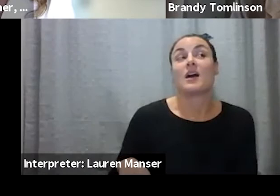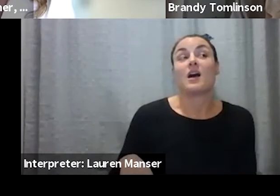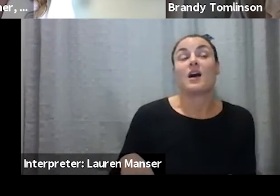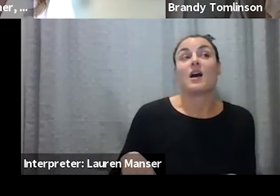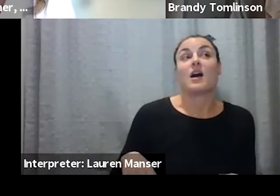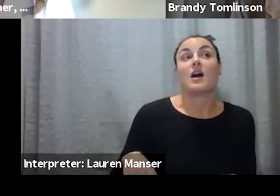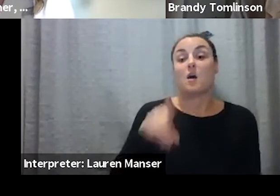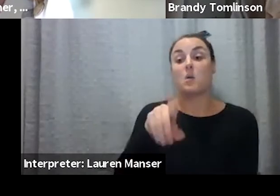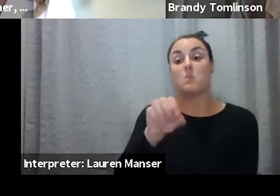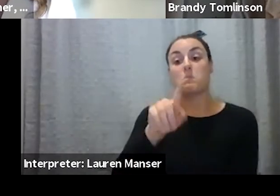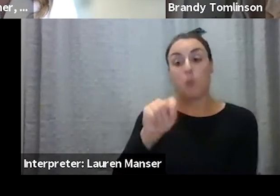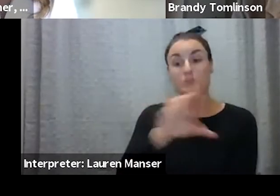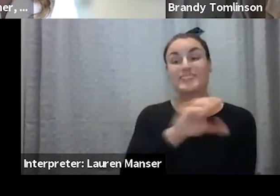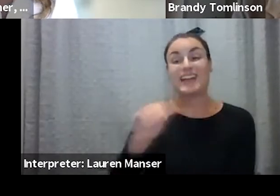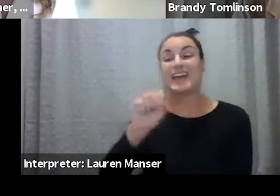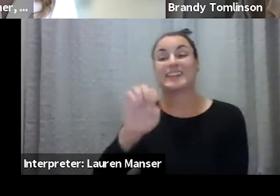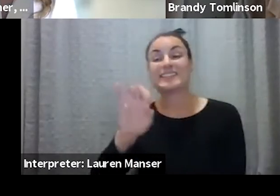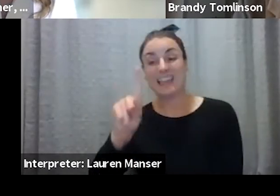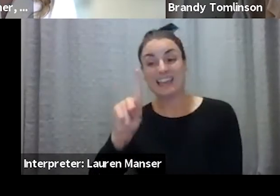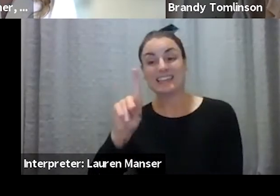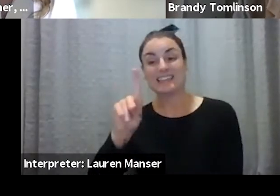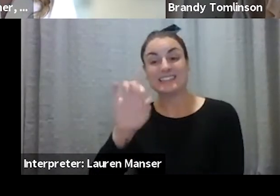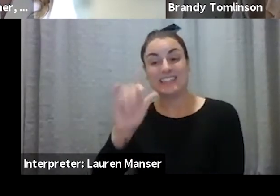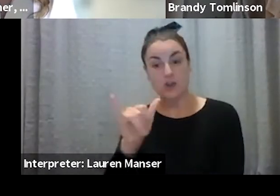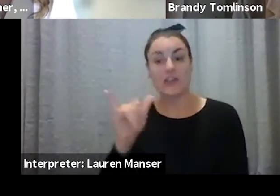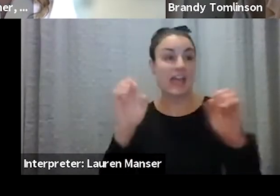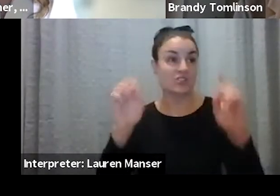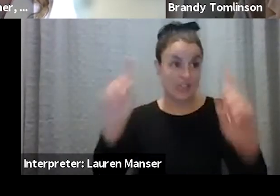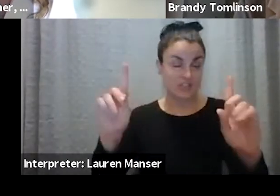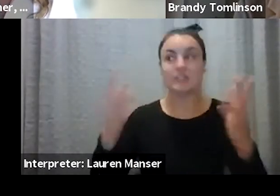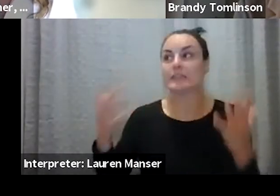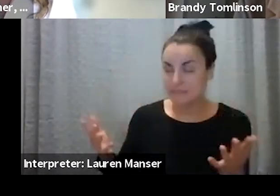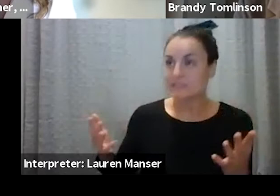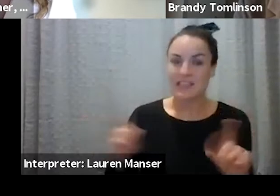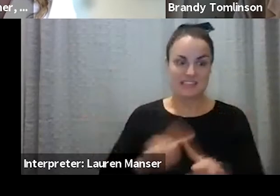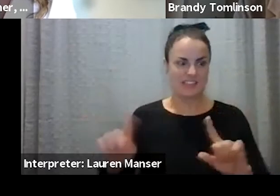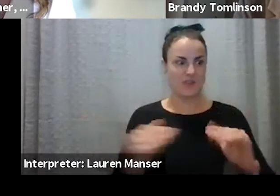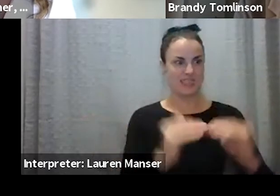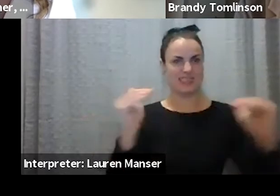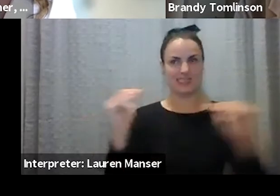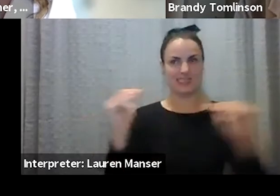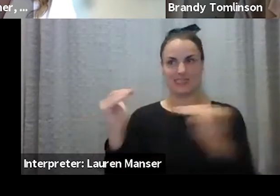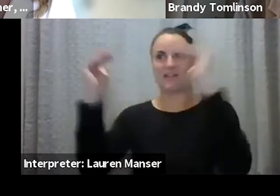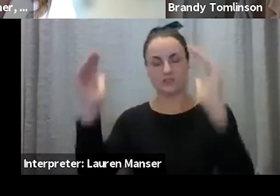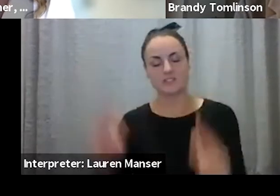self identification is the next step. Talk to us a little bit about this requirement